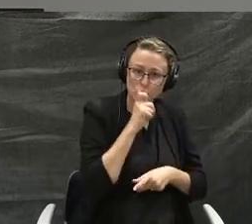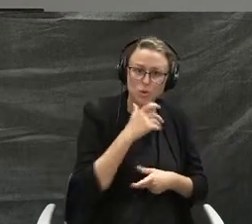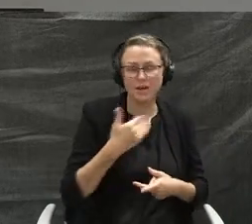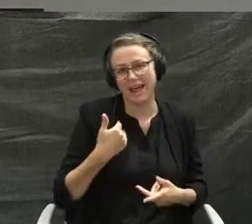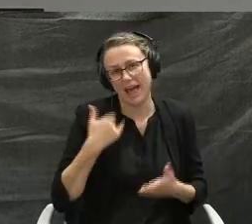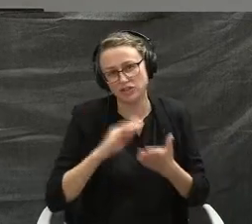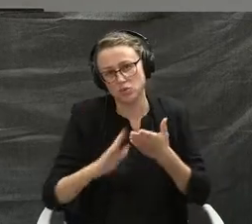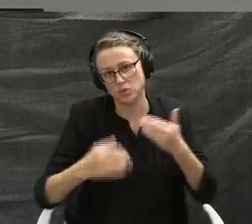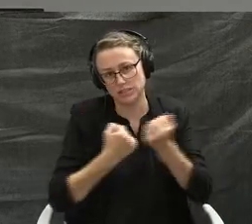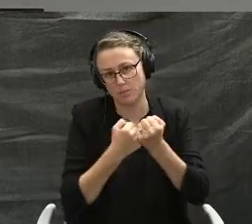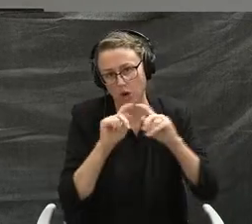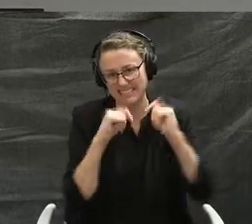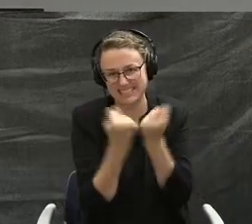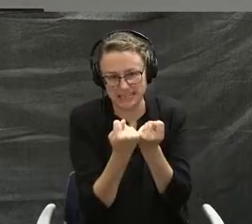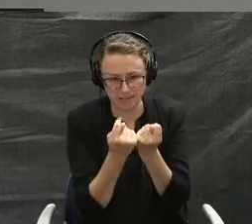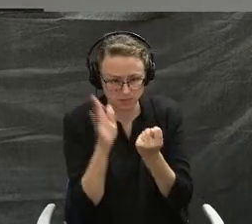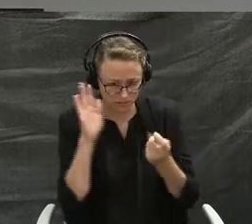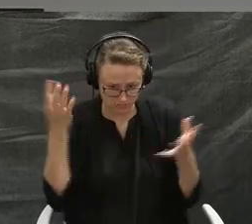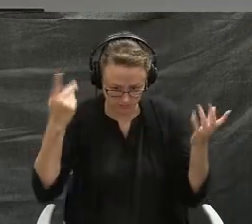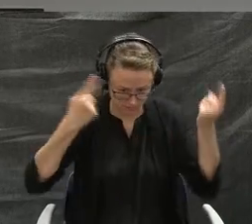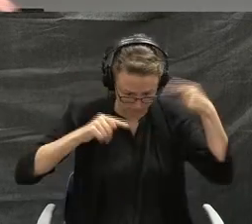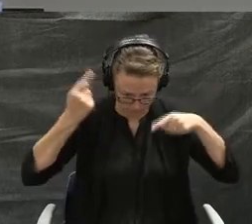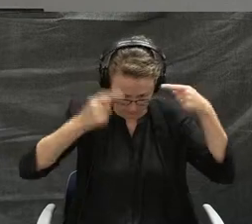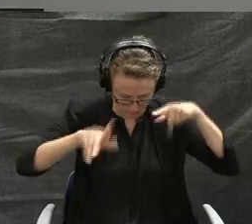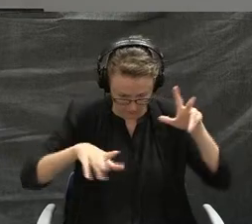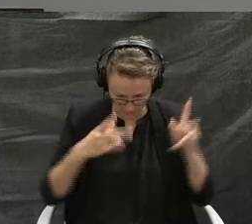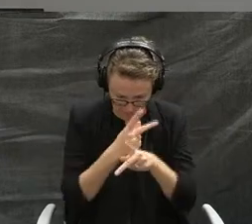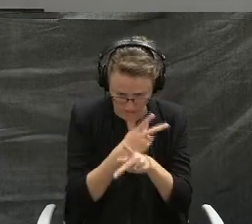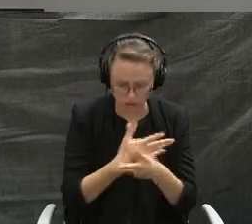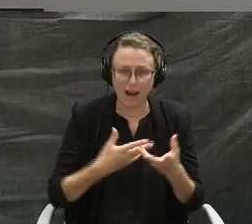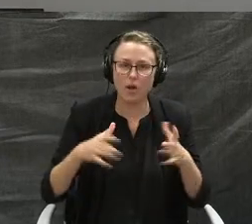at each student case by case and they would bring those students